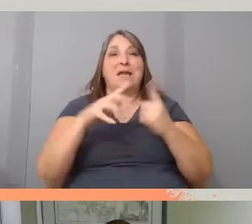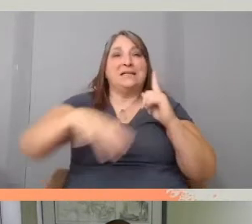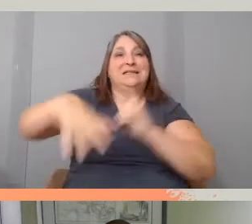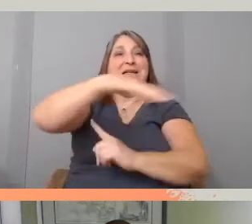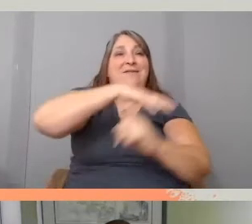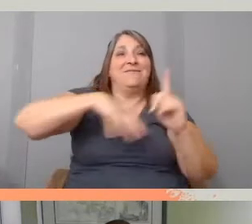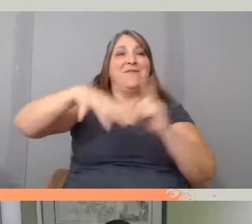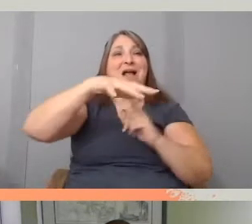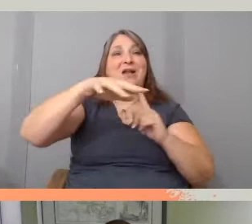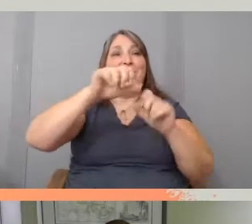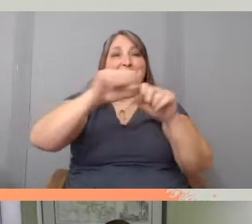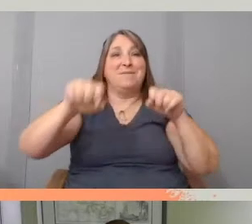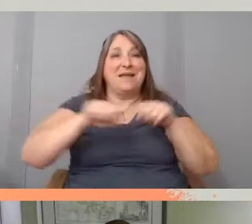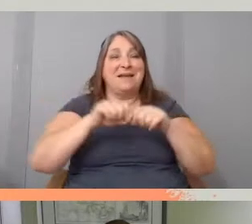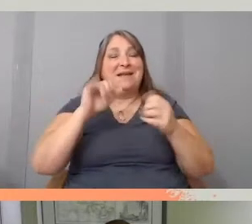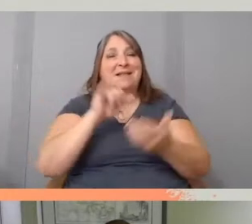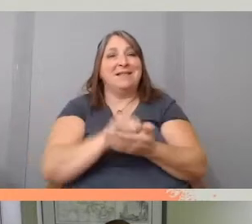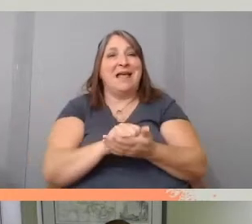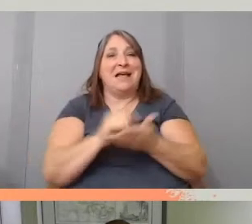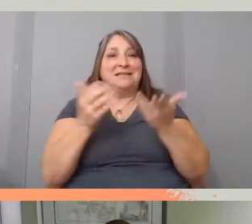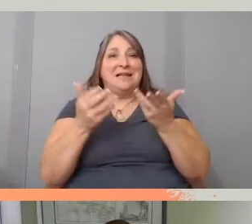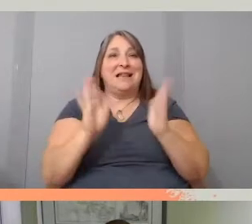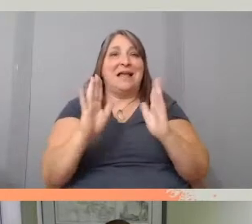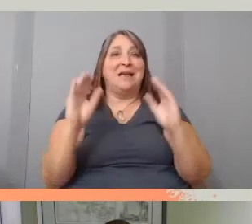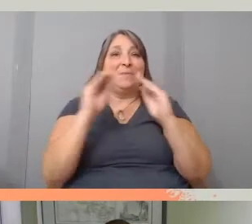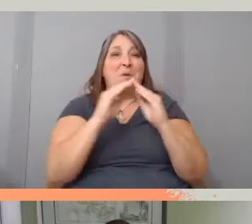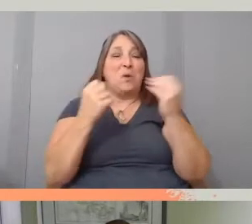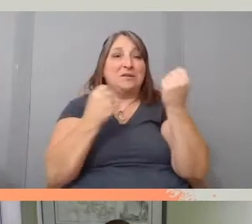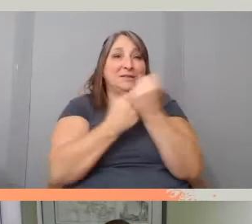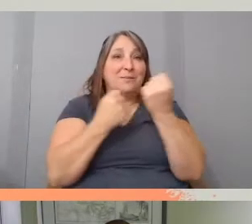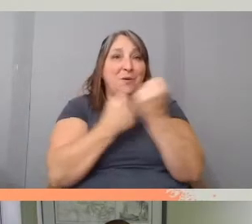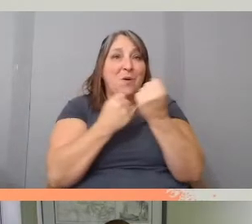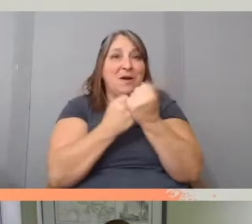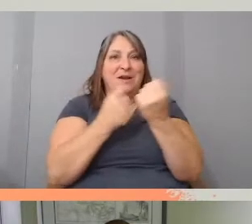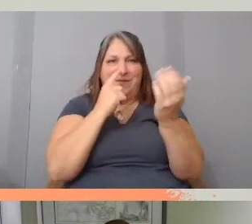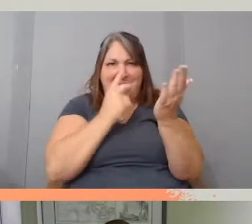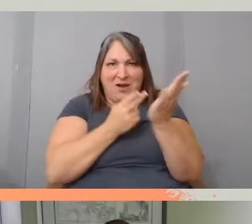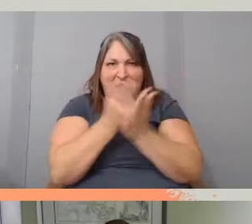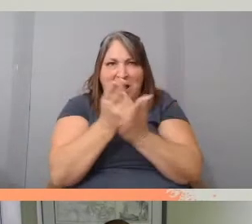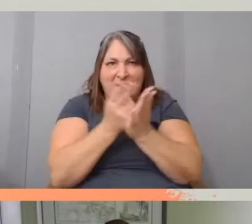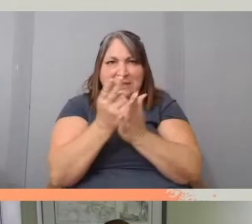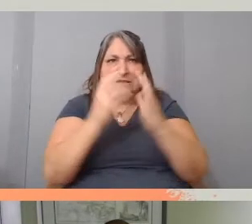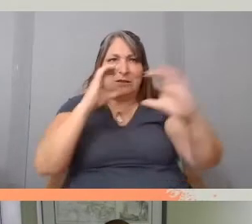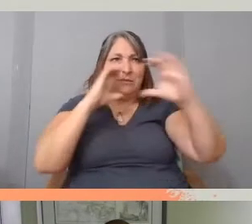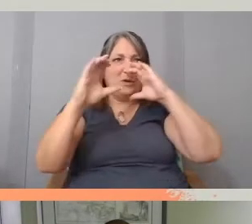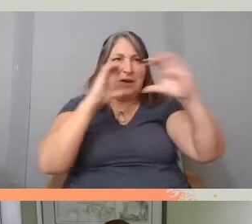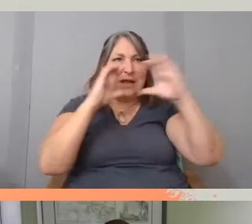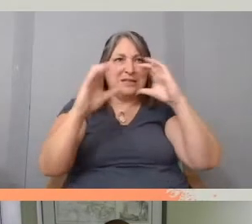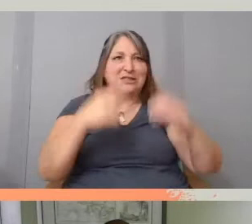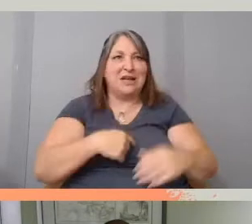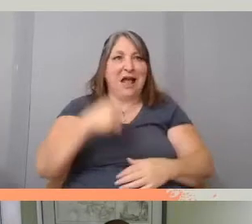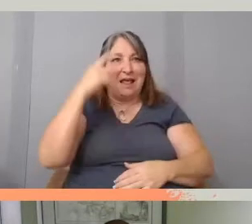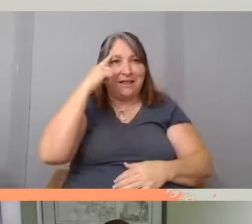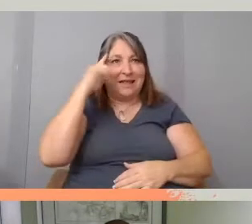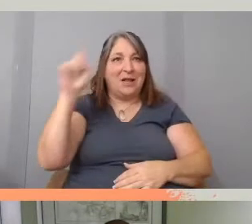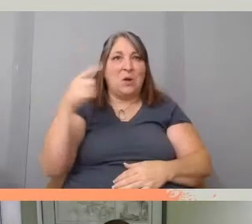kind of allowing for more supportive and honest communication, I think, it only allows for a better film in it,